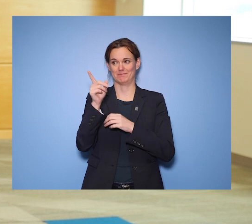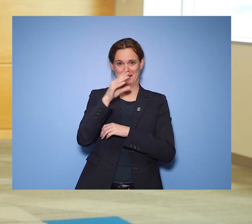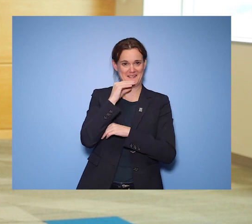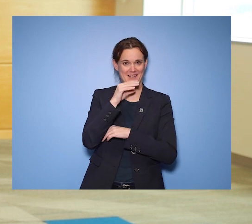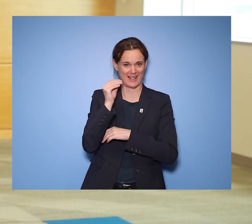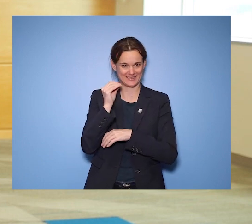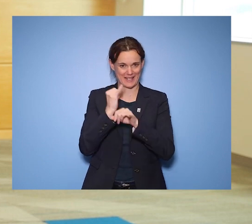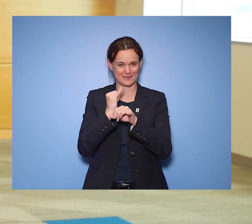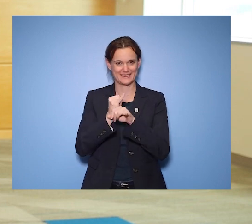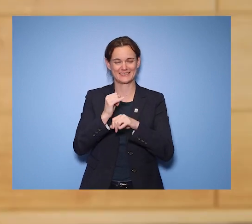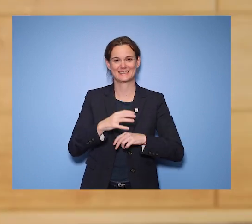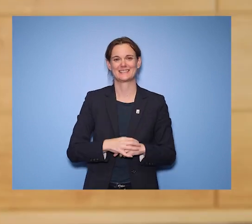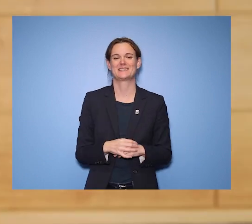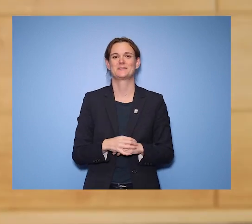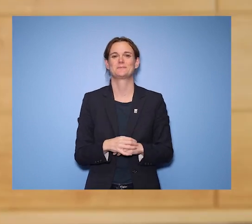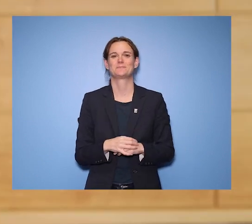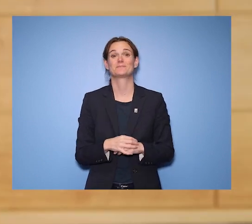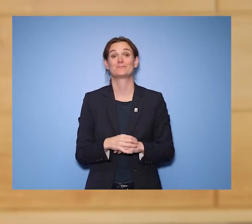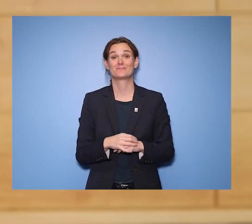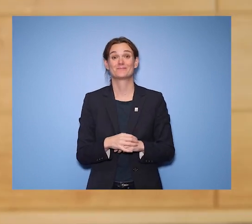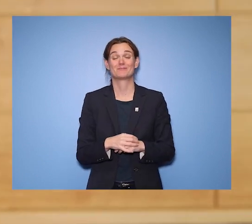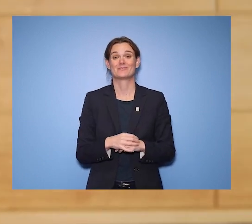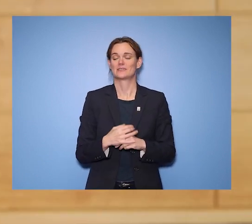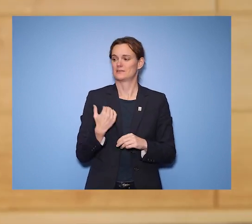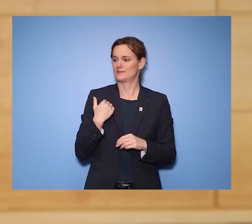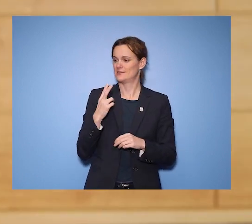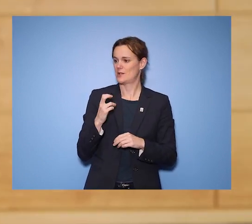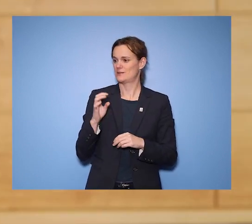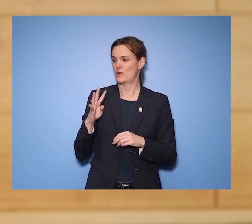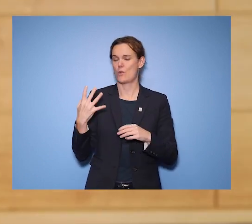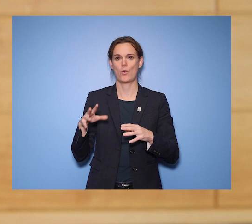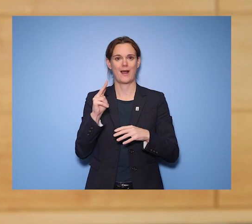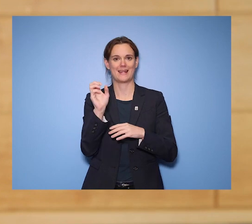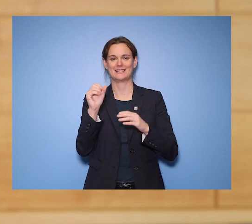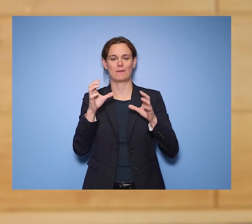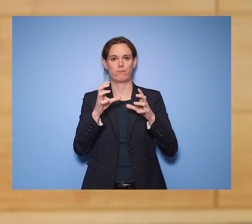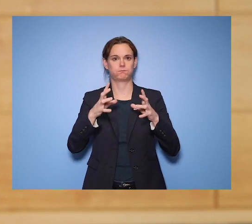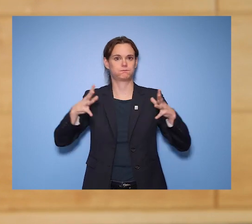Halifax campuses. I joined the organization at a time of rapid, rapid growth. The province of